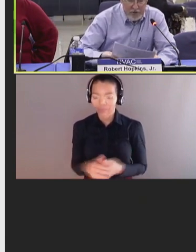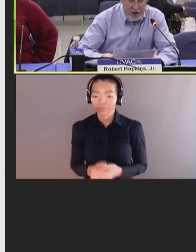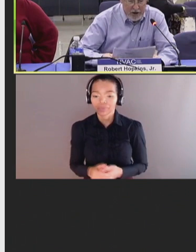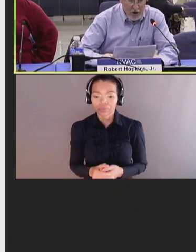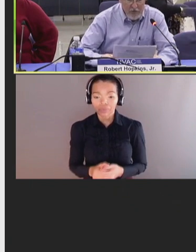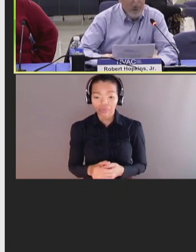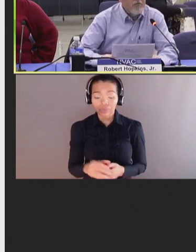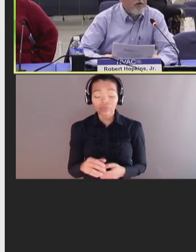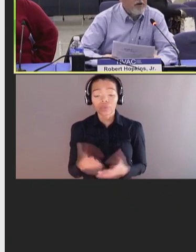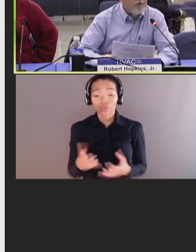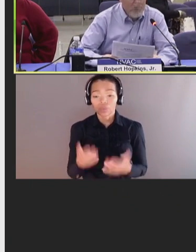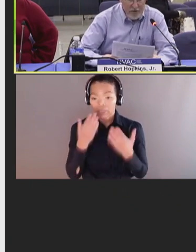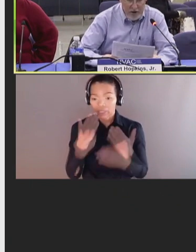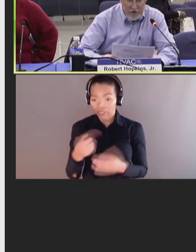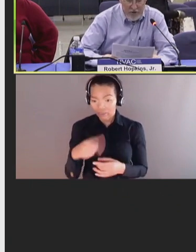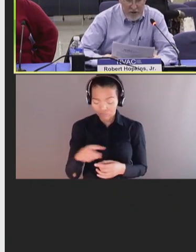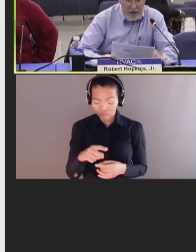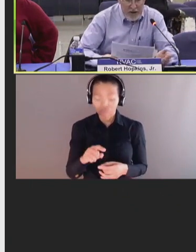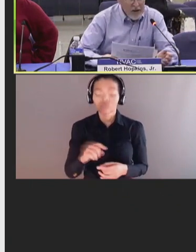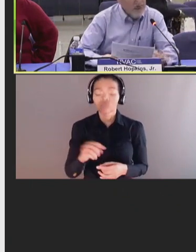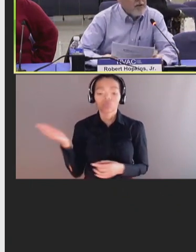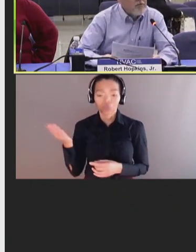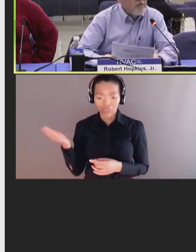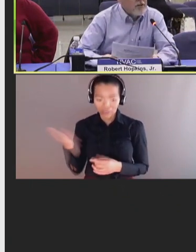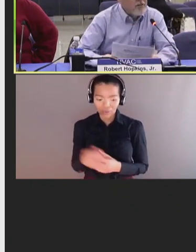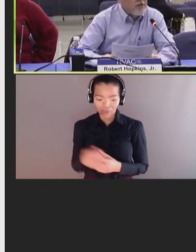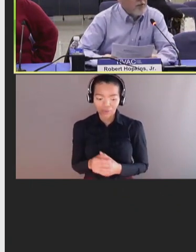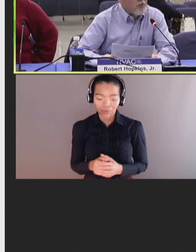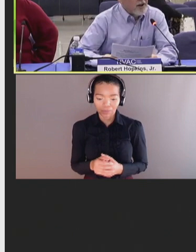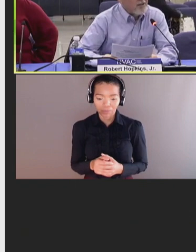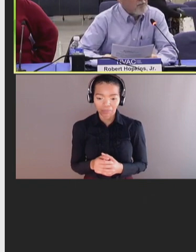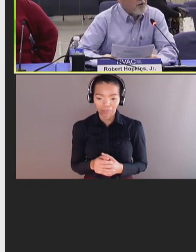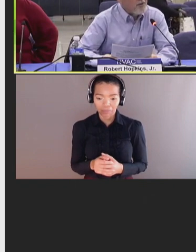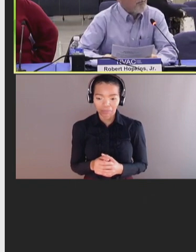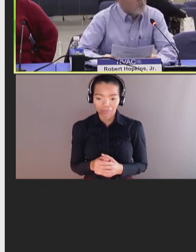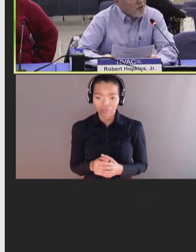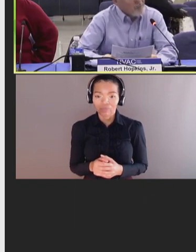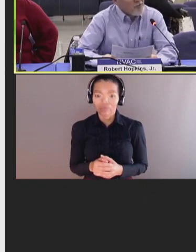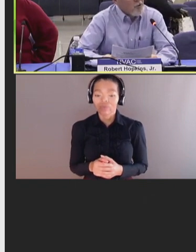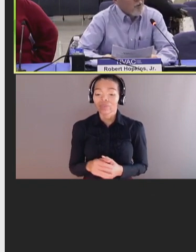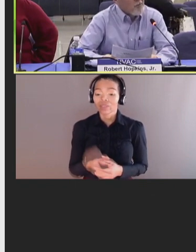all of our presenters. And Stefanie, you are at the podium. You have the floor.